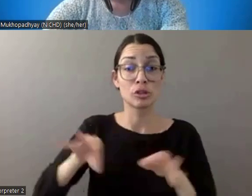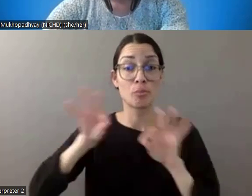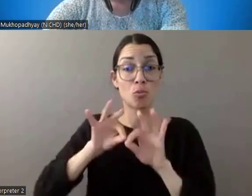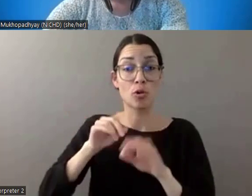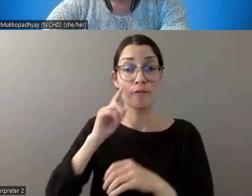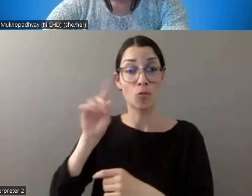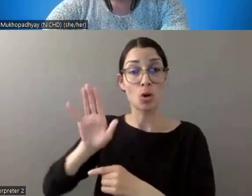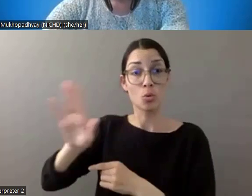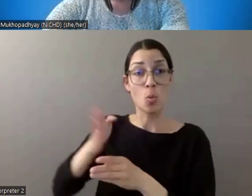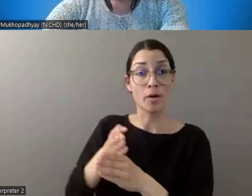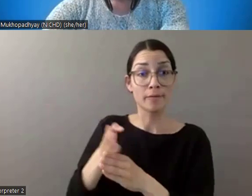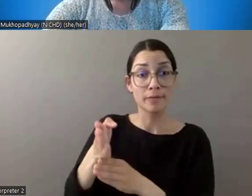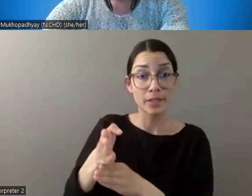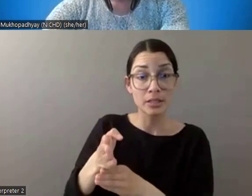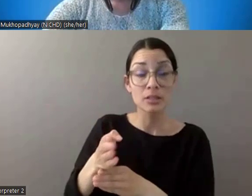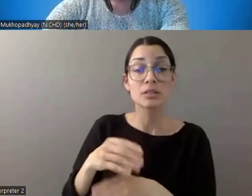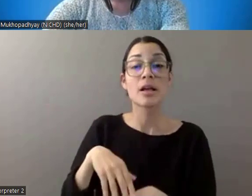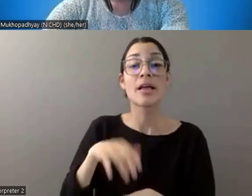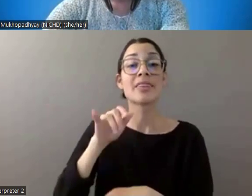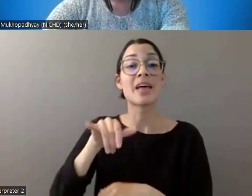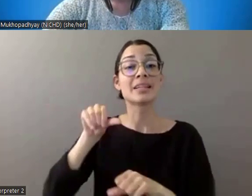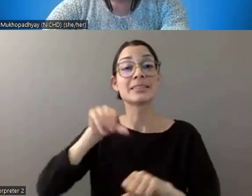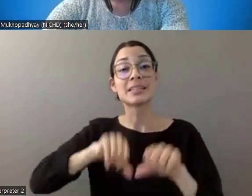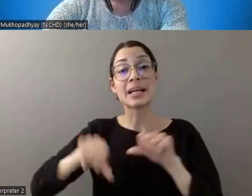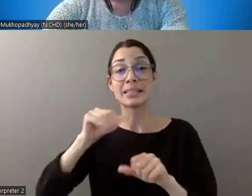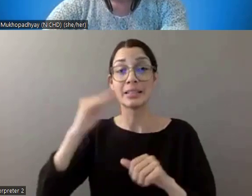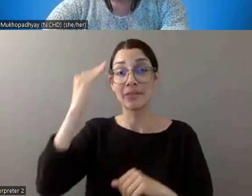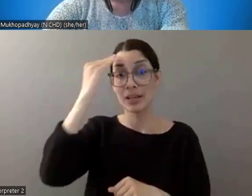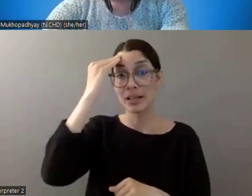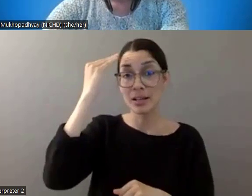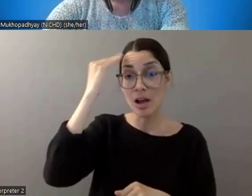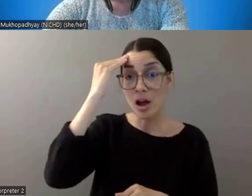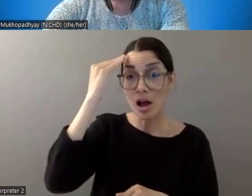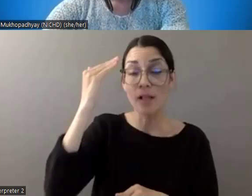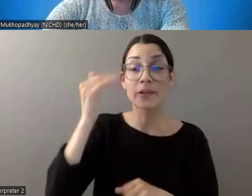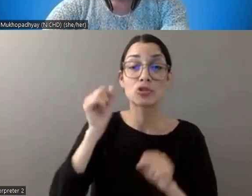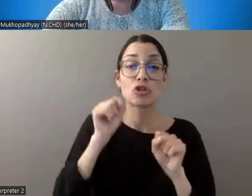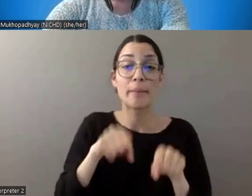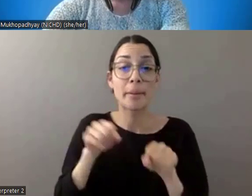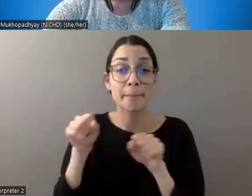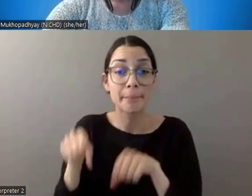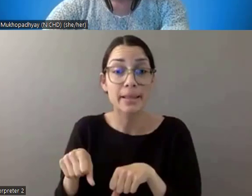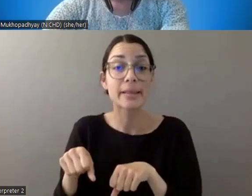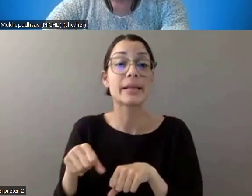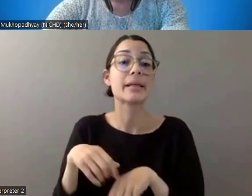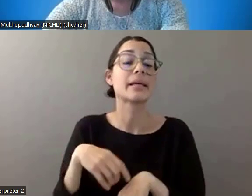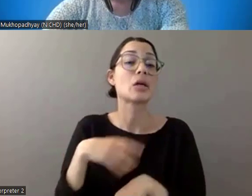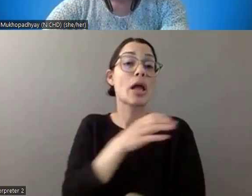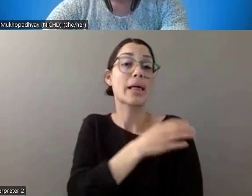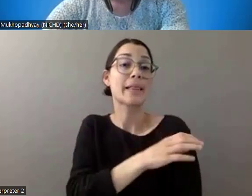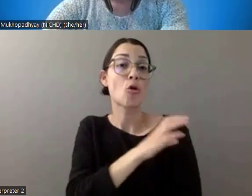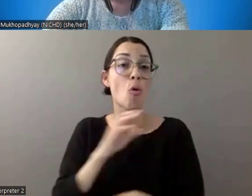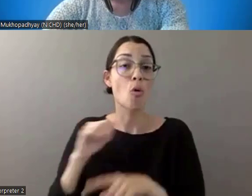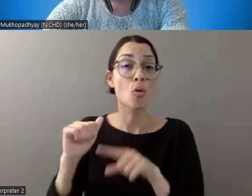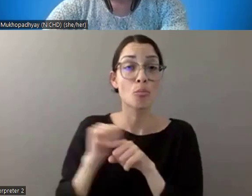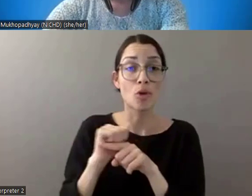how would the scientific knowledge, technical capability, and/or clinical practice will be improved.